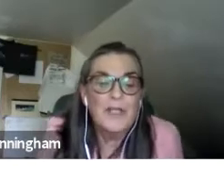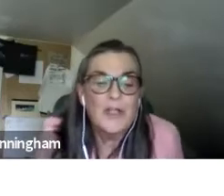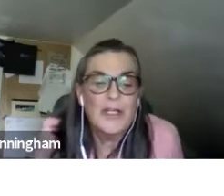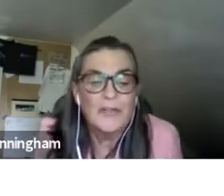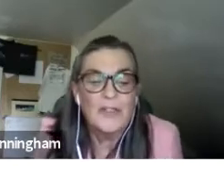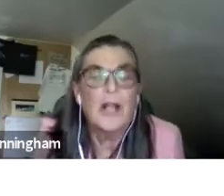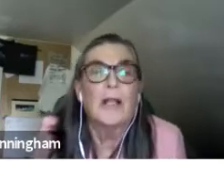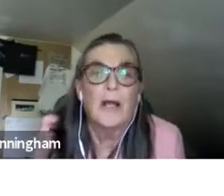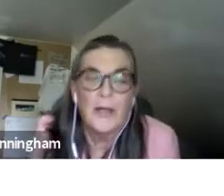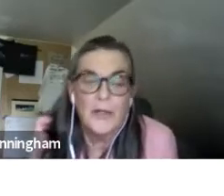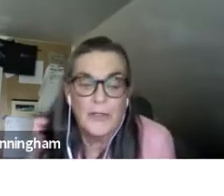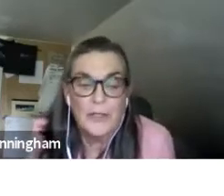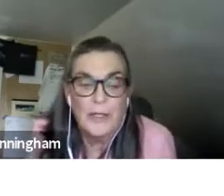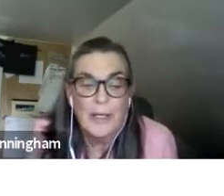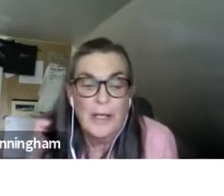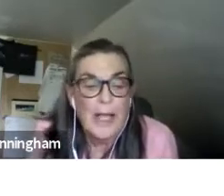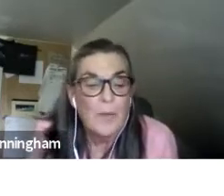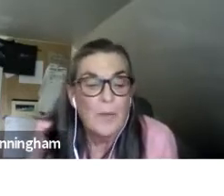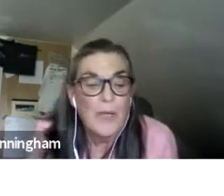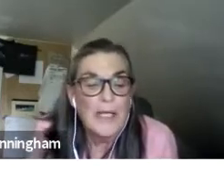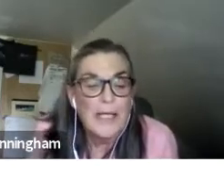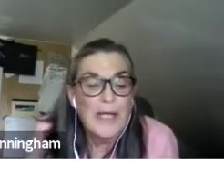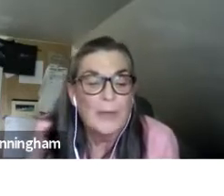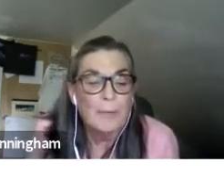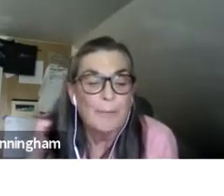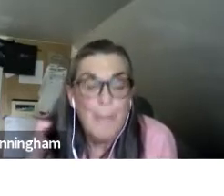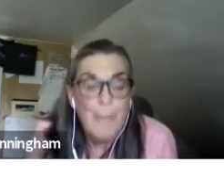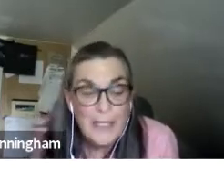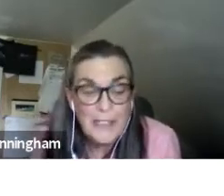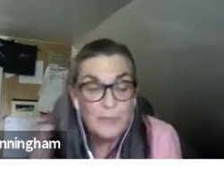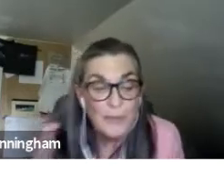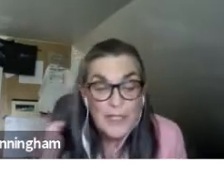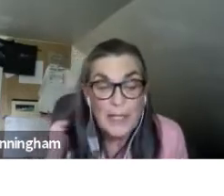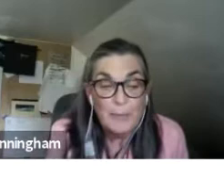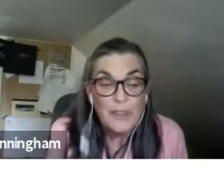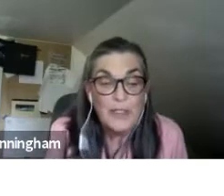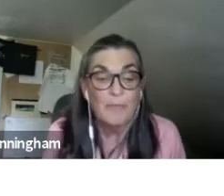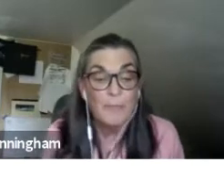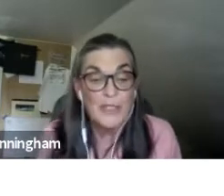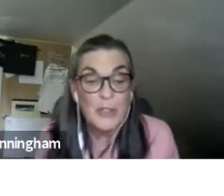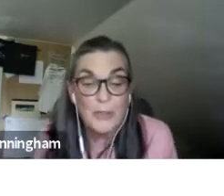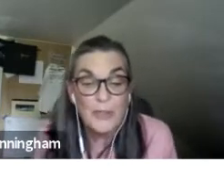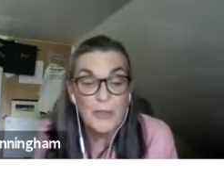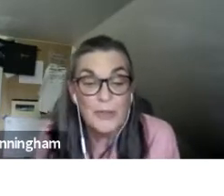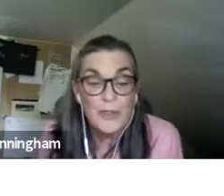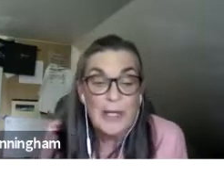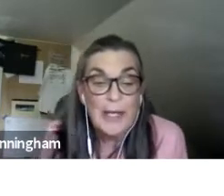is collage. And we can layer many different types of materials and